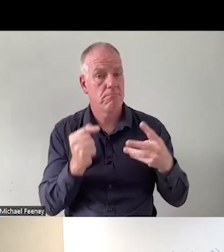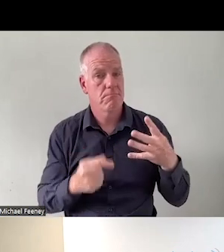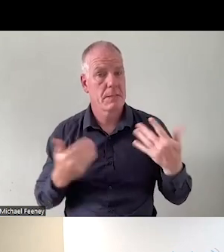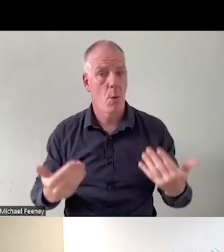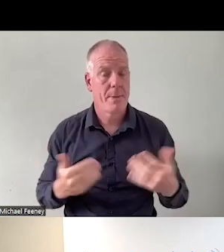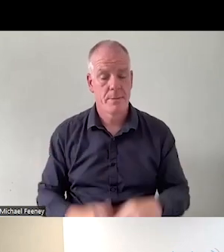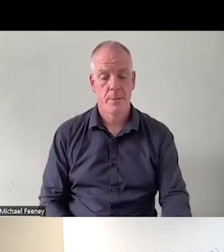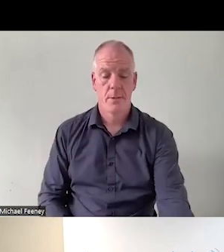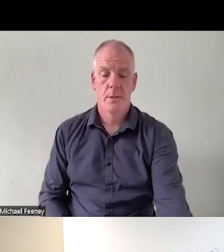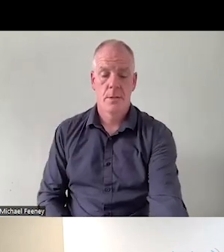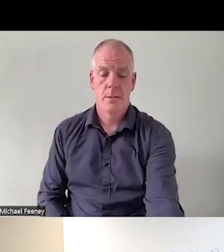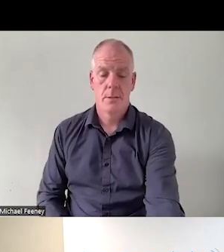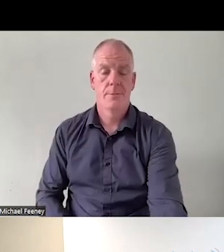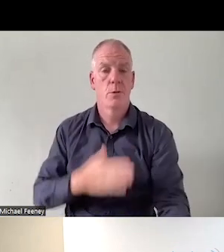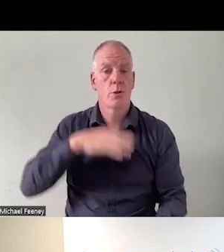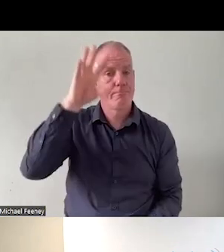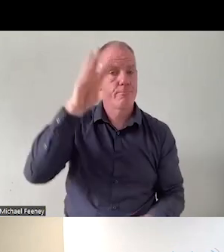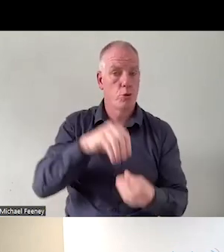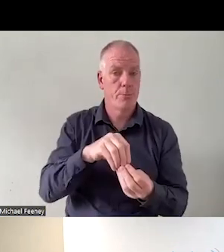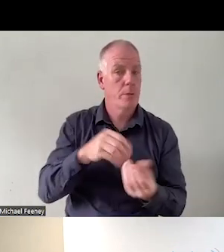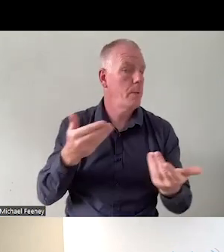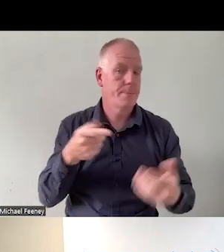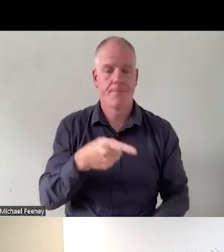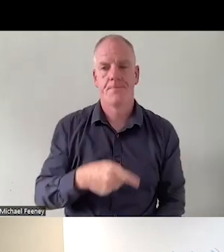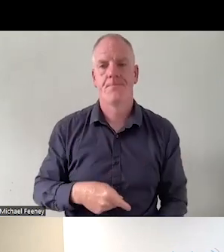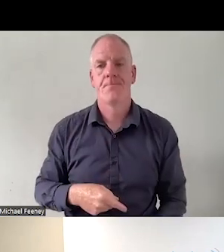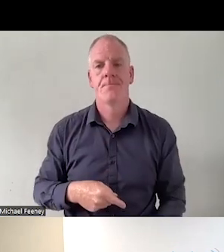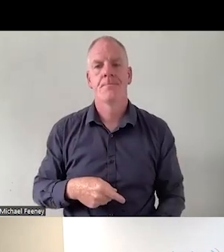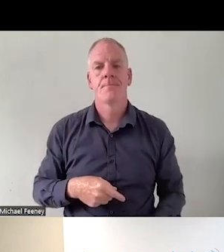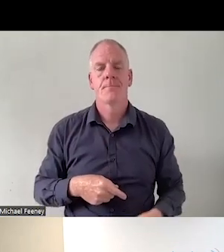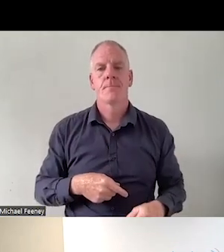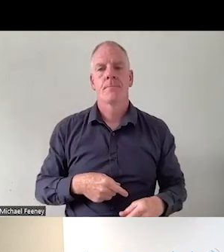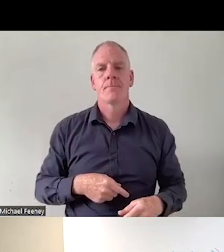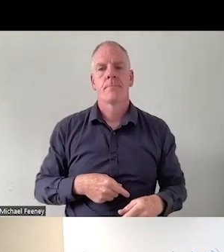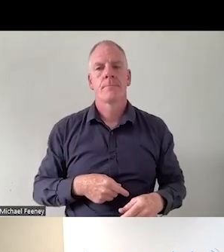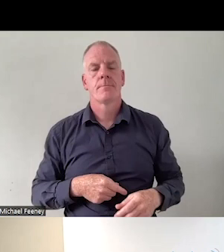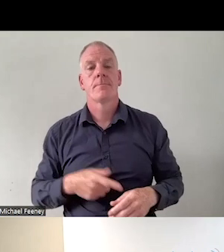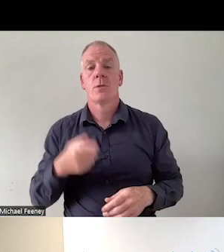So, to recap, it's a tour guide style system,